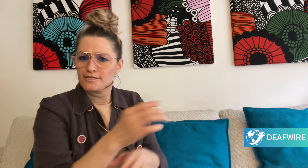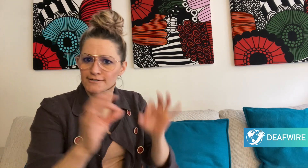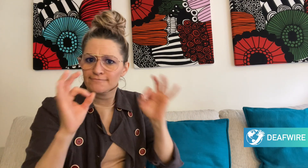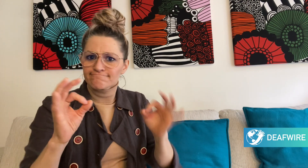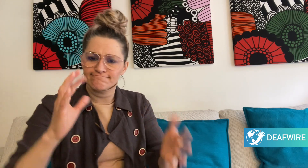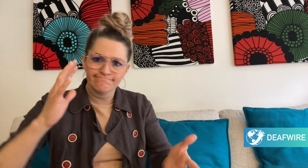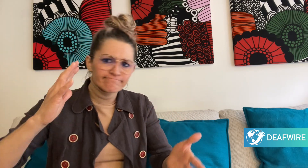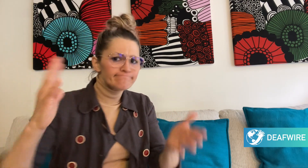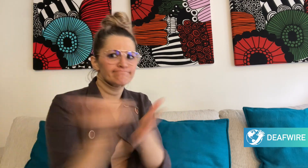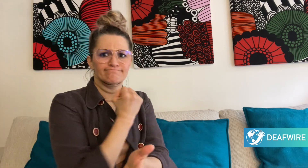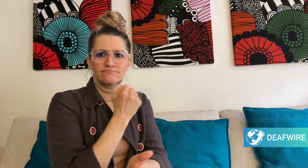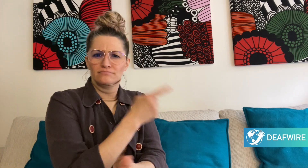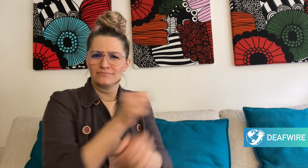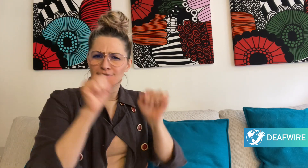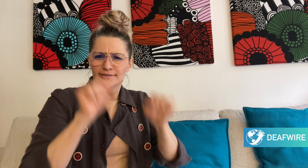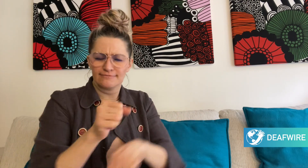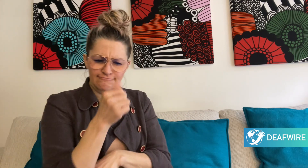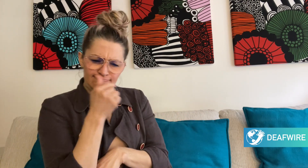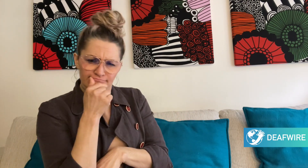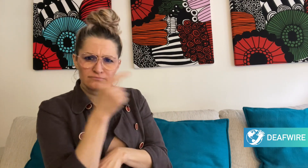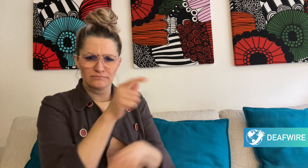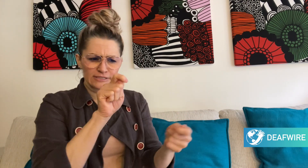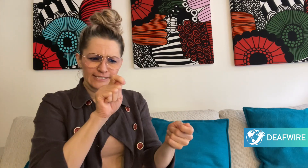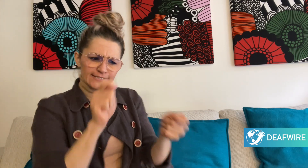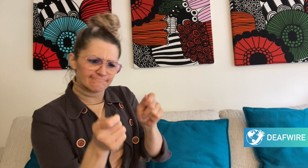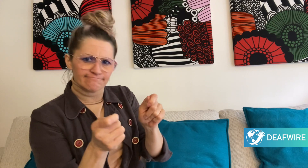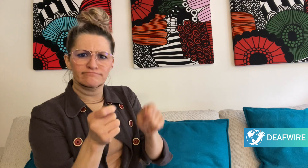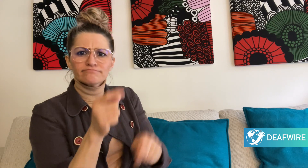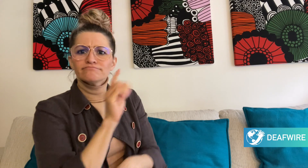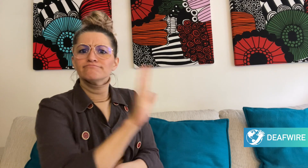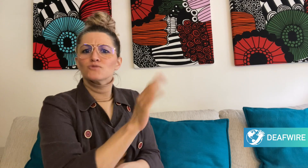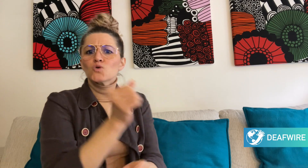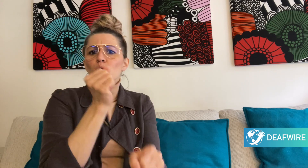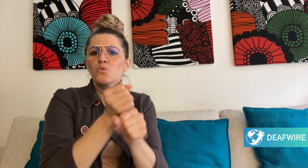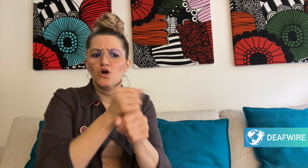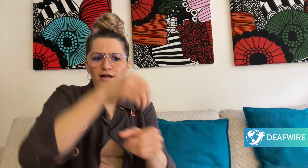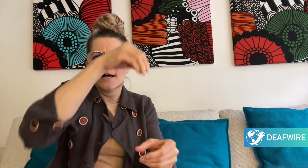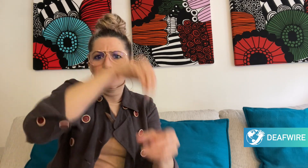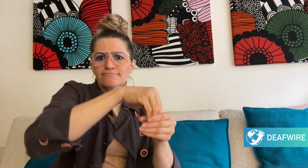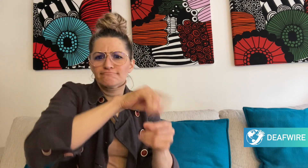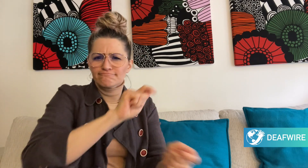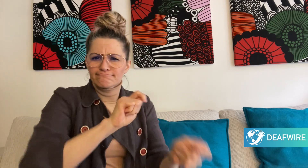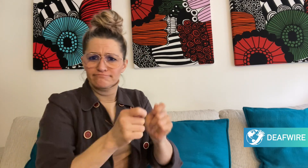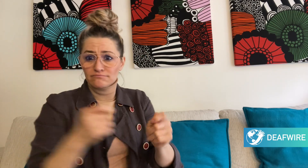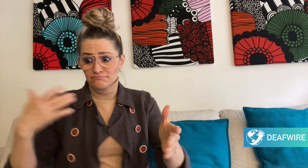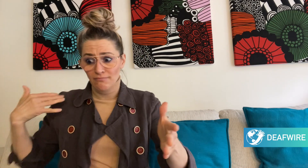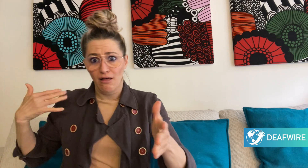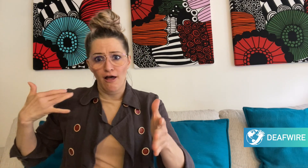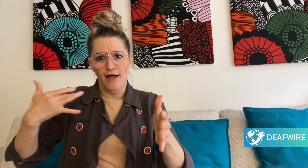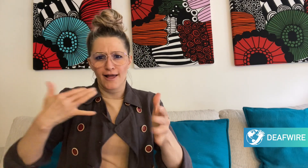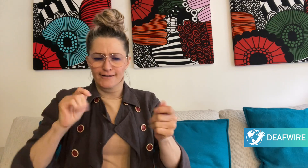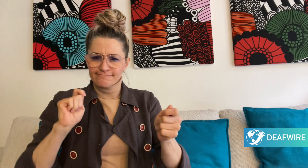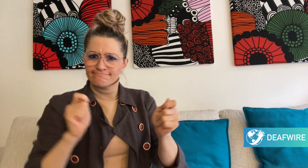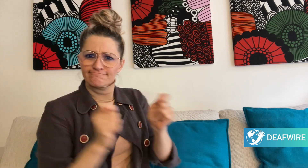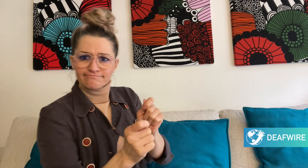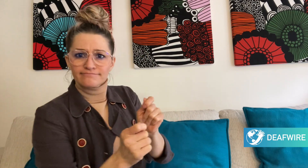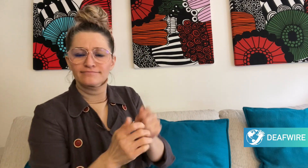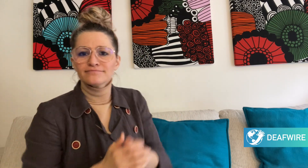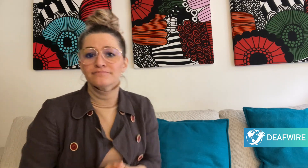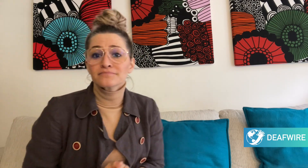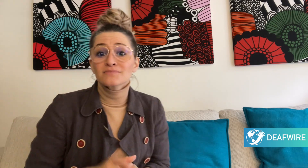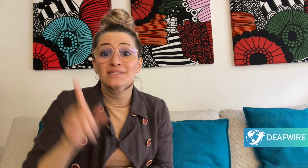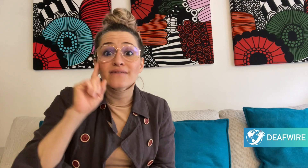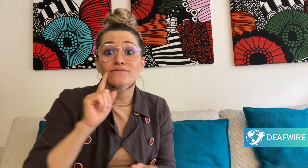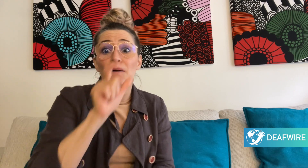has successfully adapted its role. Deaf people used to go